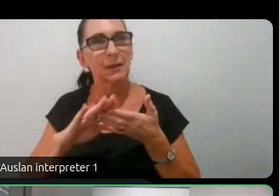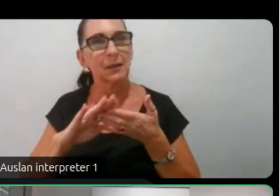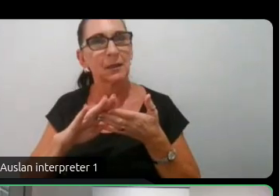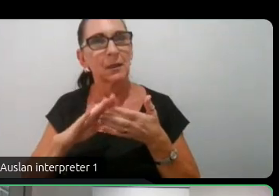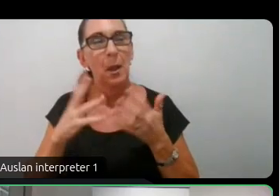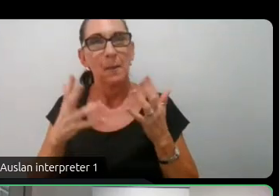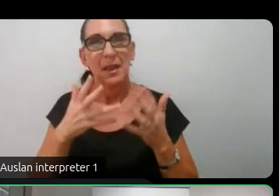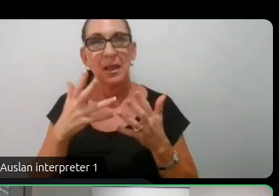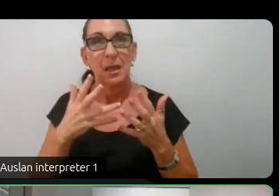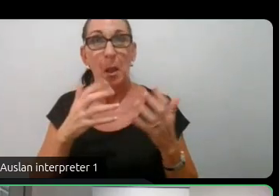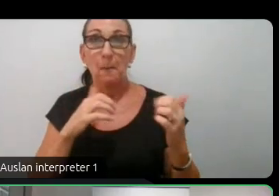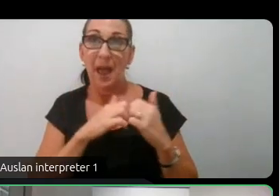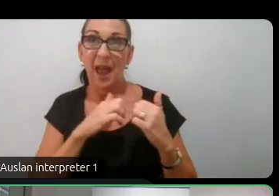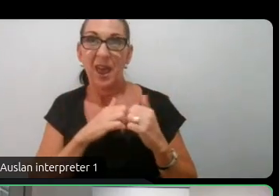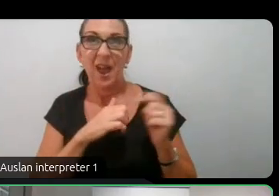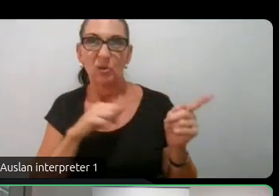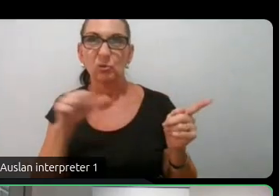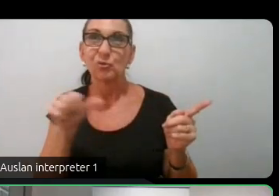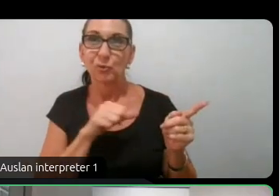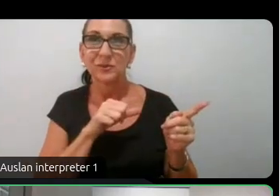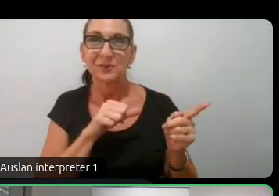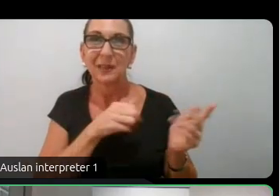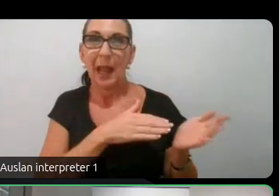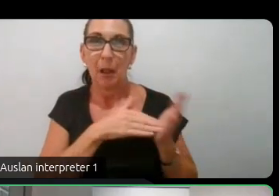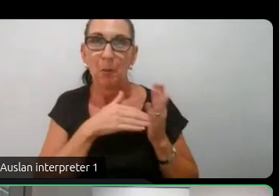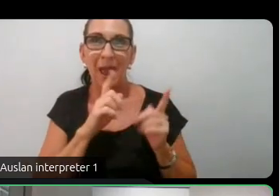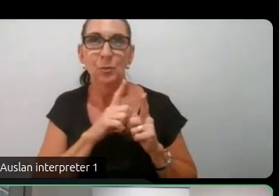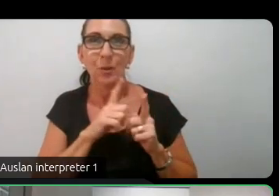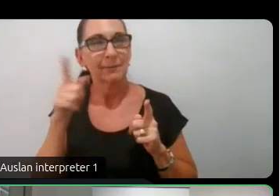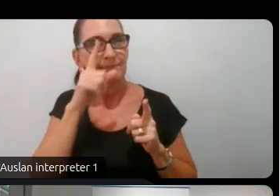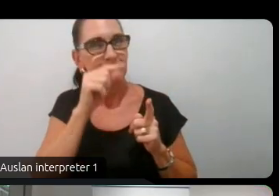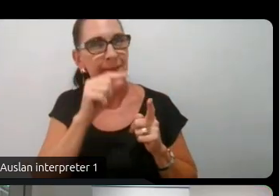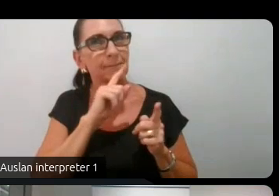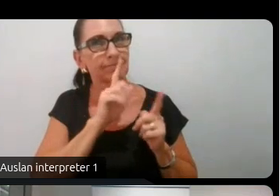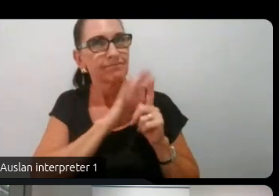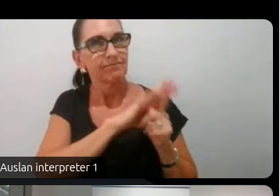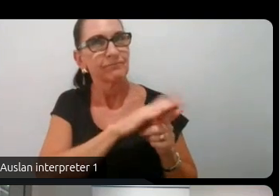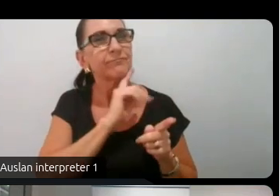should also be contributing to that. So that this can come up sometimes as well with that